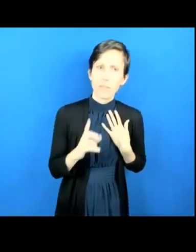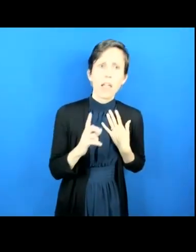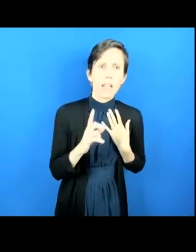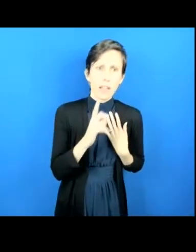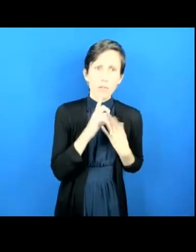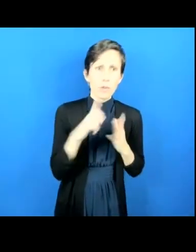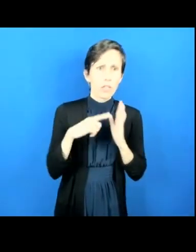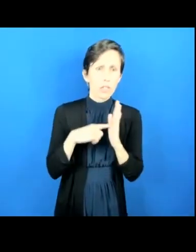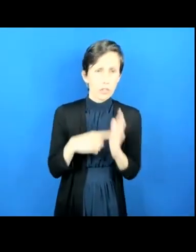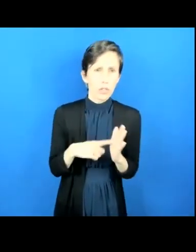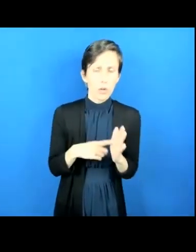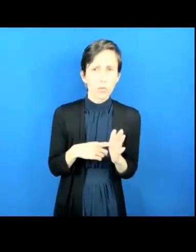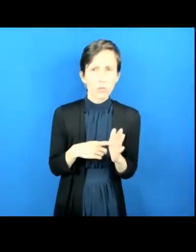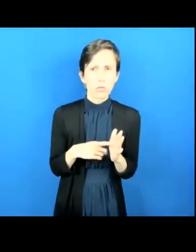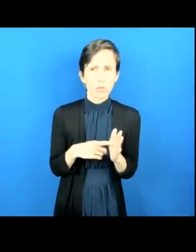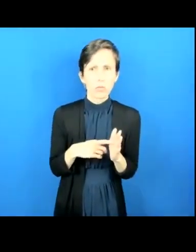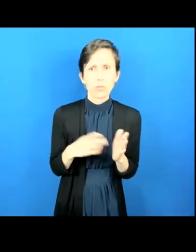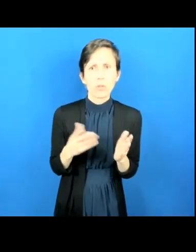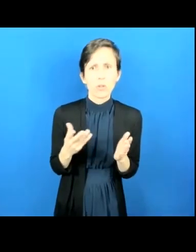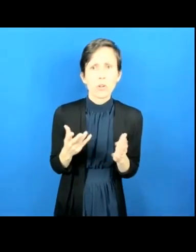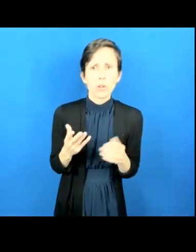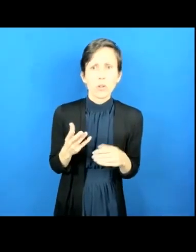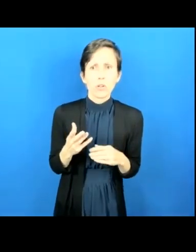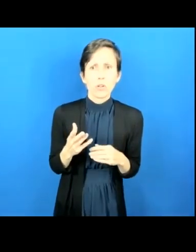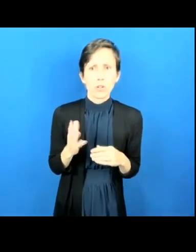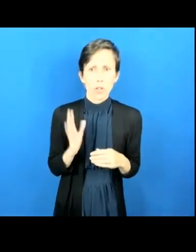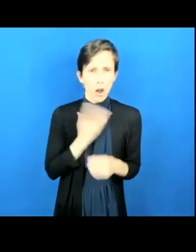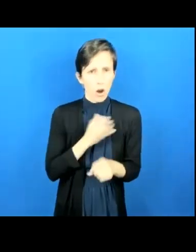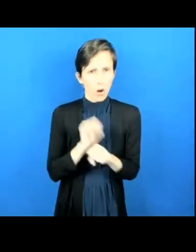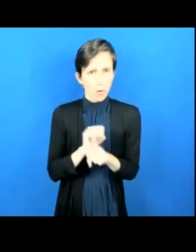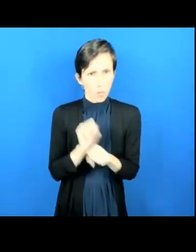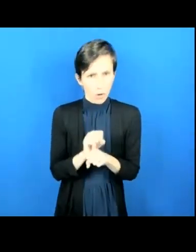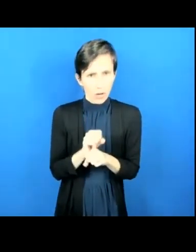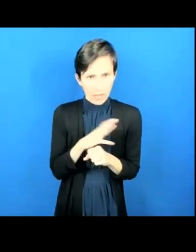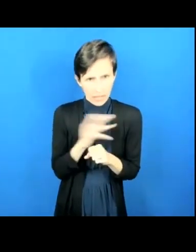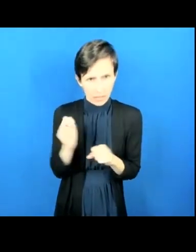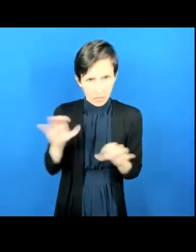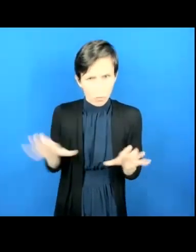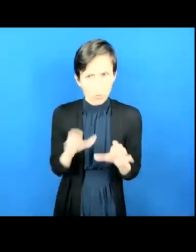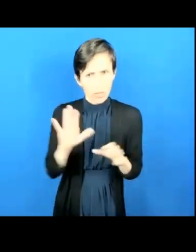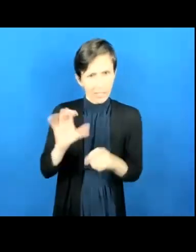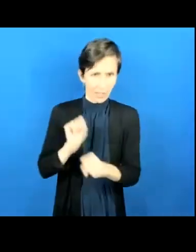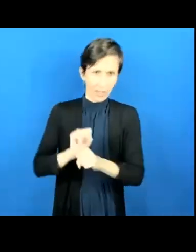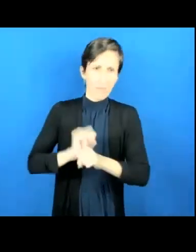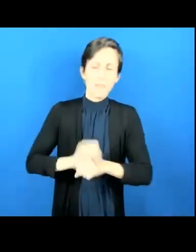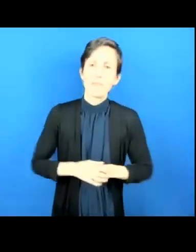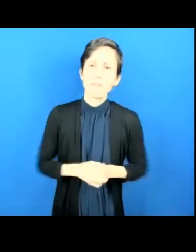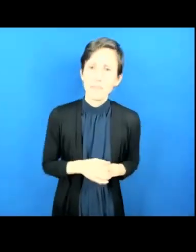to do in upholding DEI as our core value. And they will serve our, our collective motivation